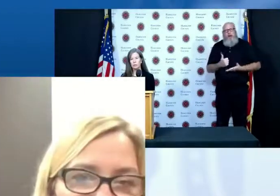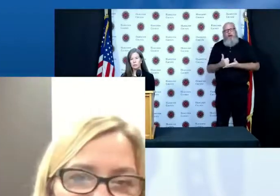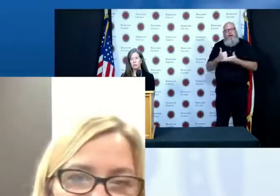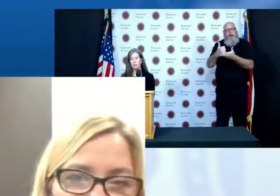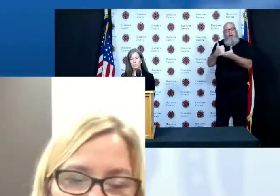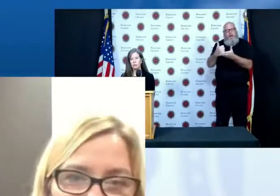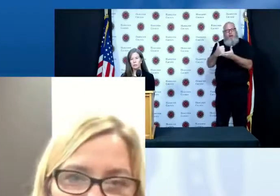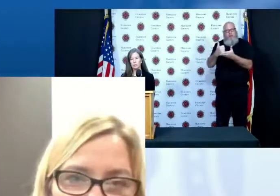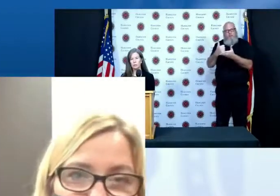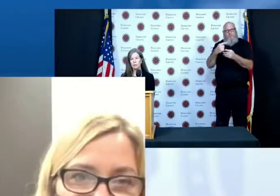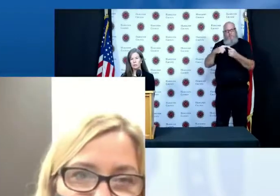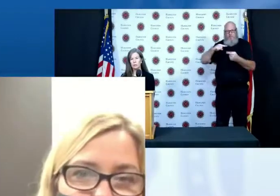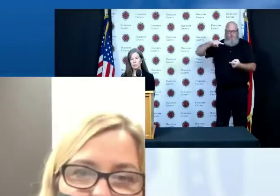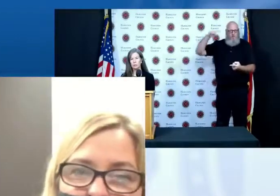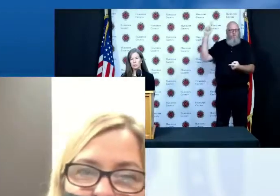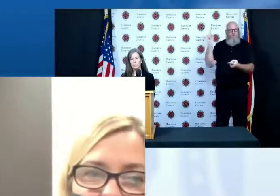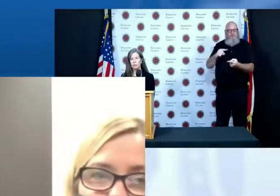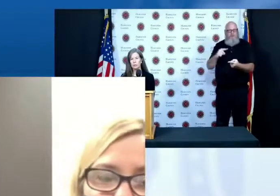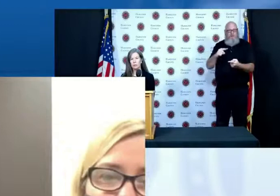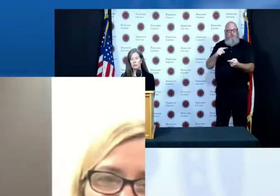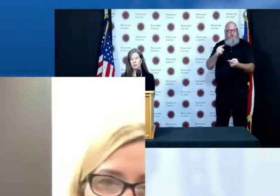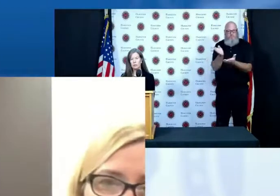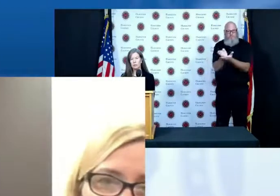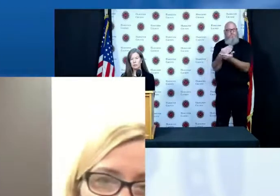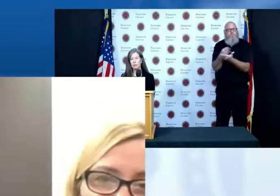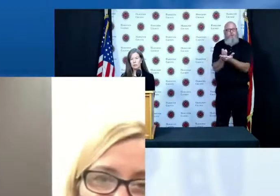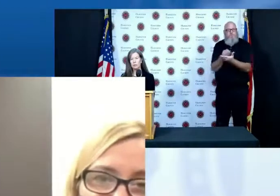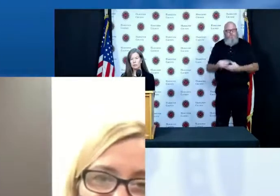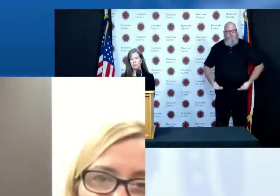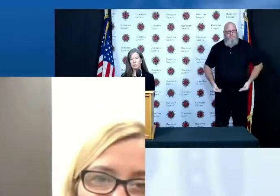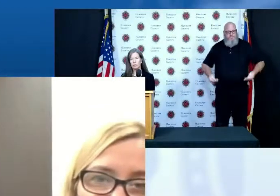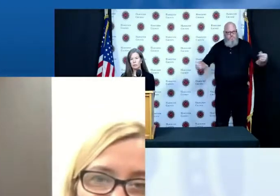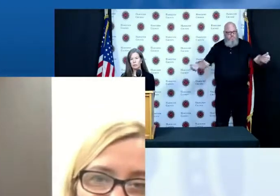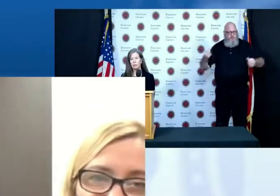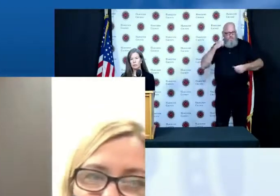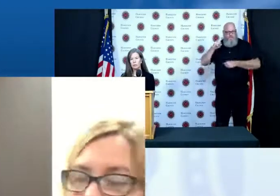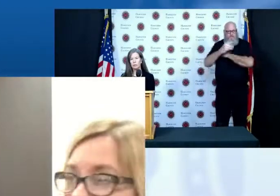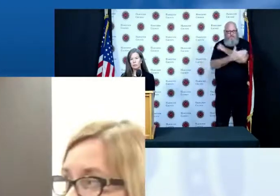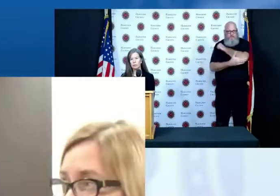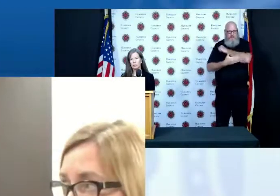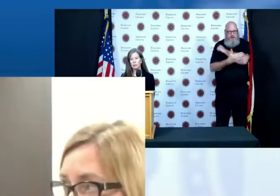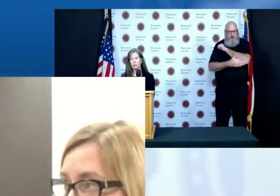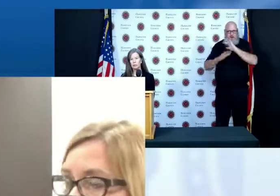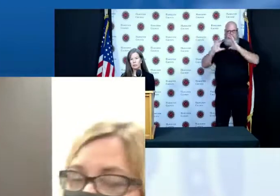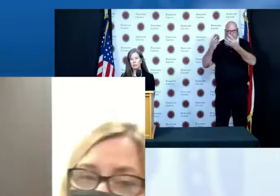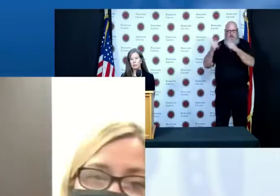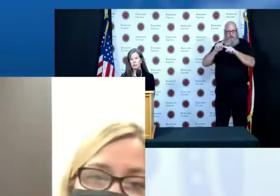have this partnership we also want to we wanted to participate in any way that we could because of